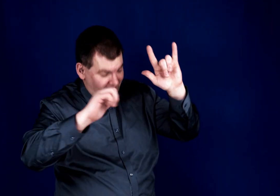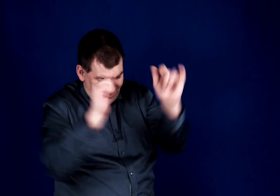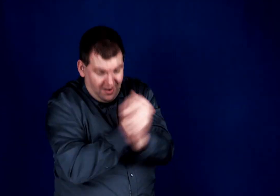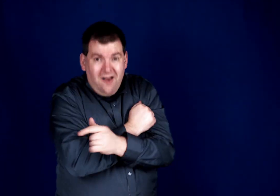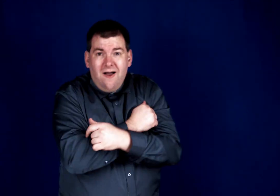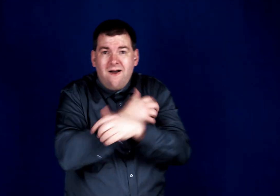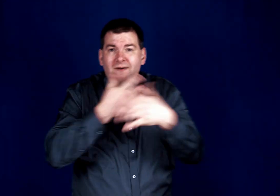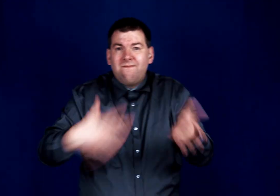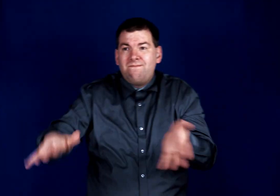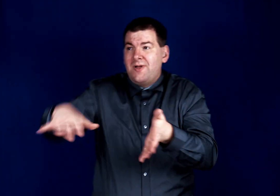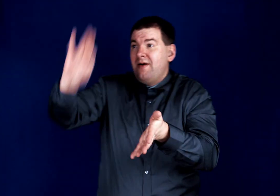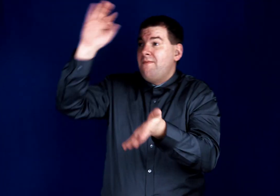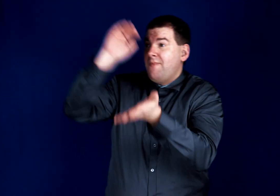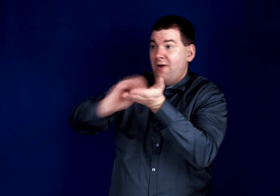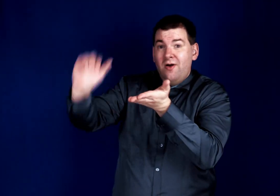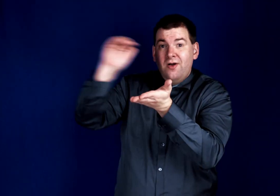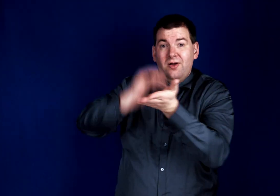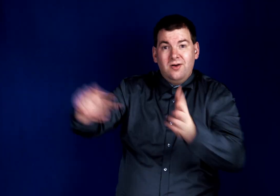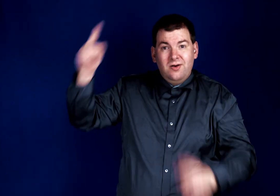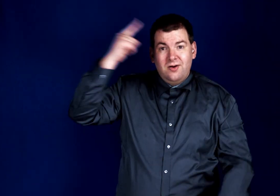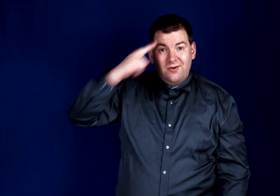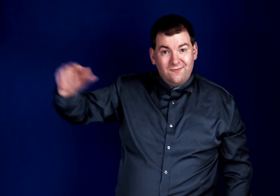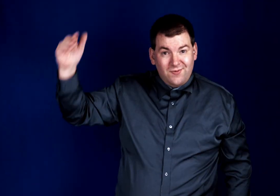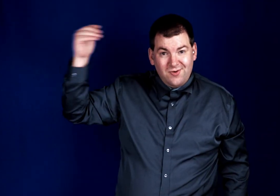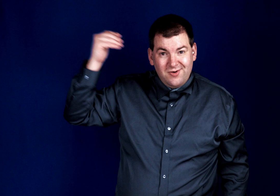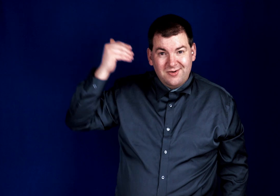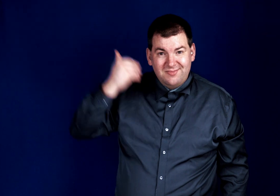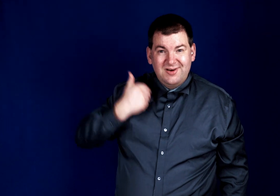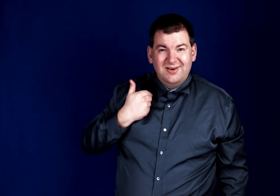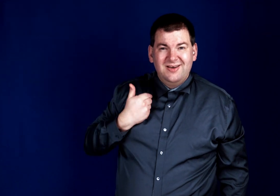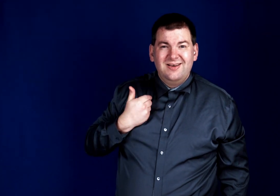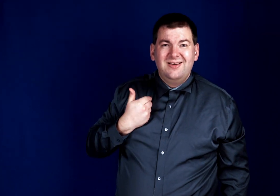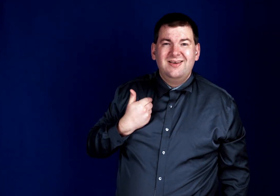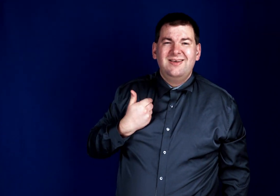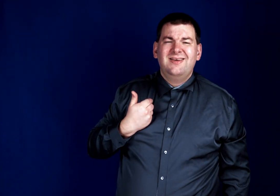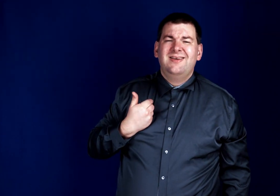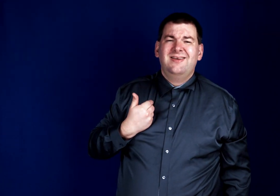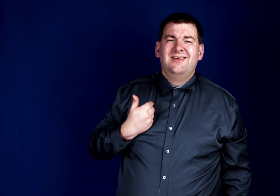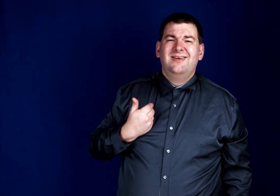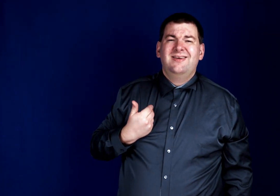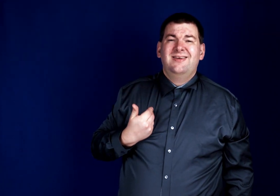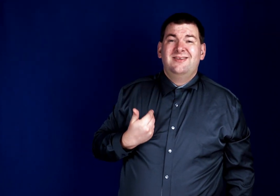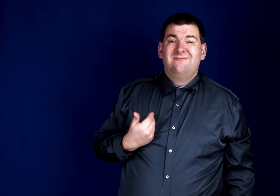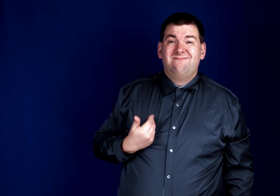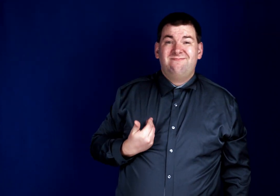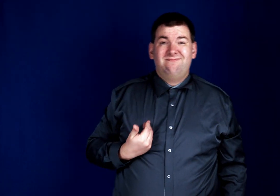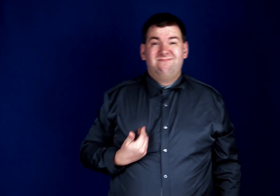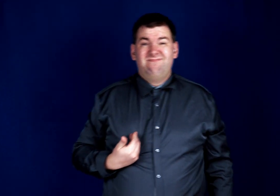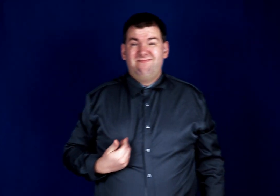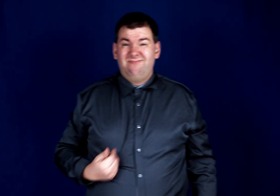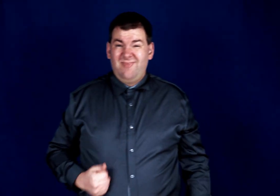Love found a pardon for me